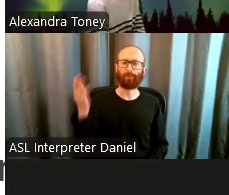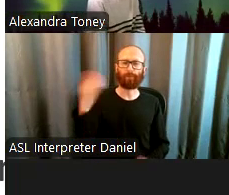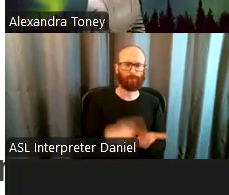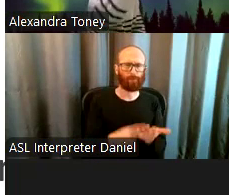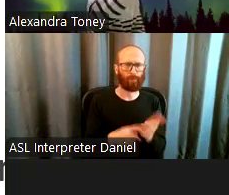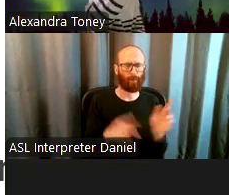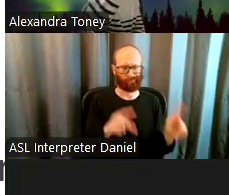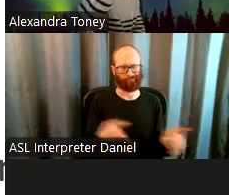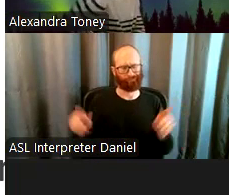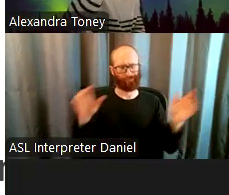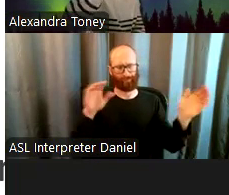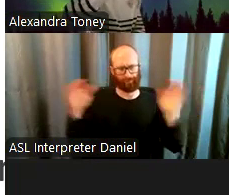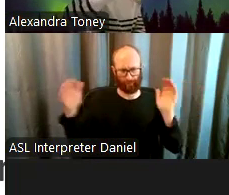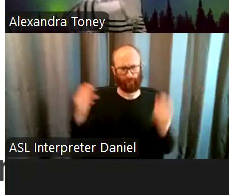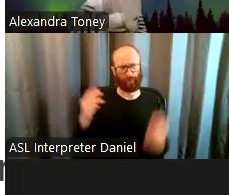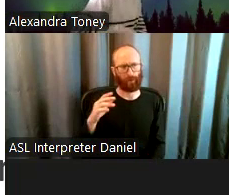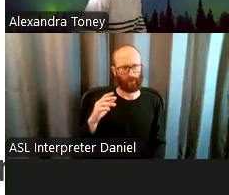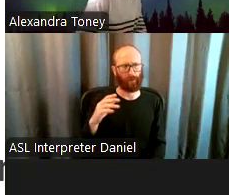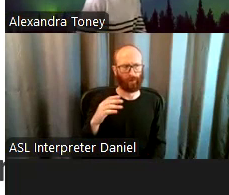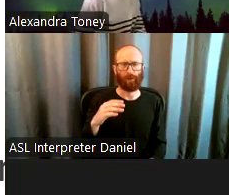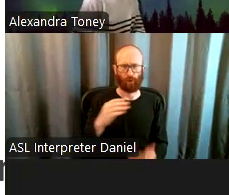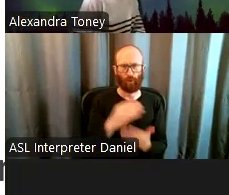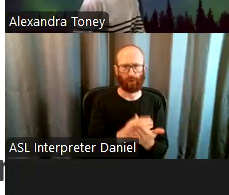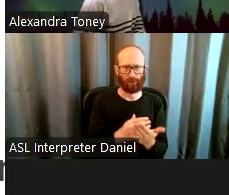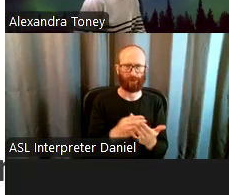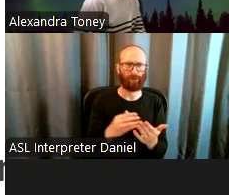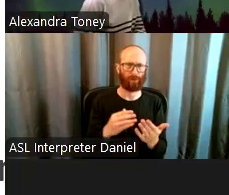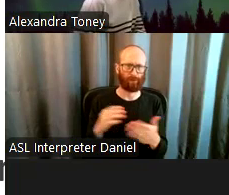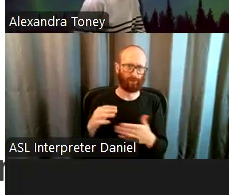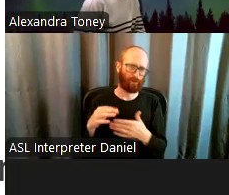There's a hyperlink on the slide and I'm hoping our team can maybe drop that into